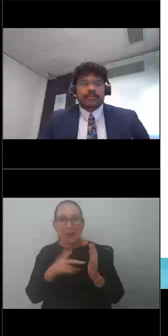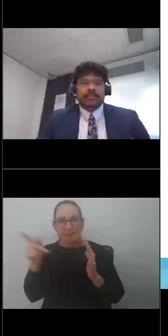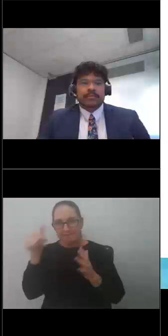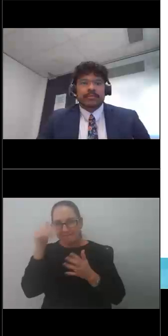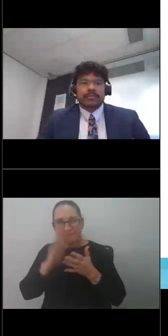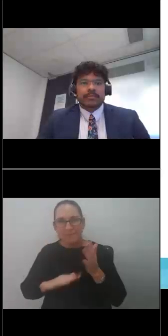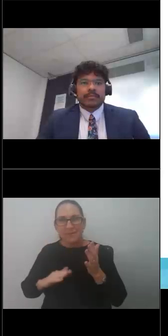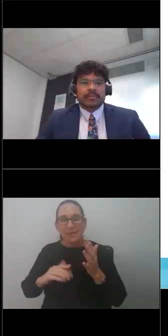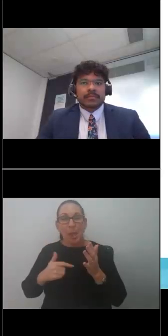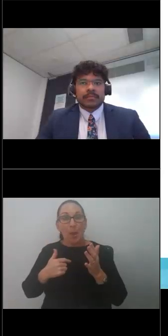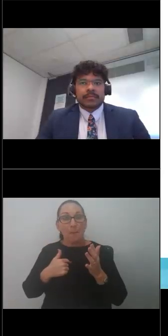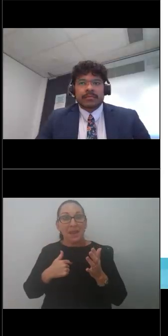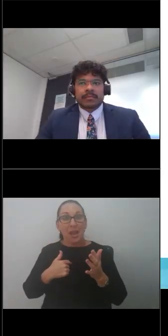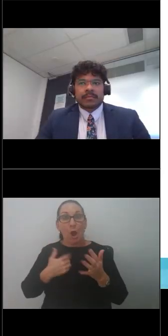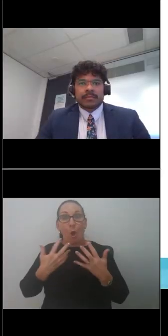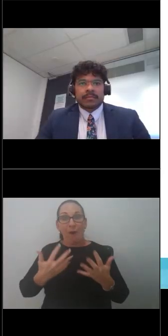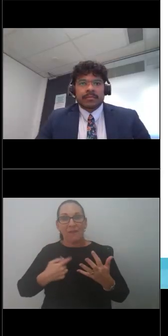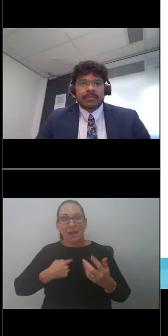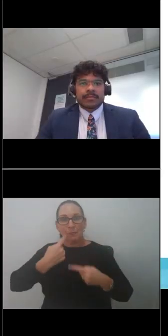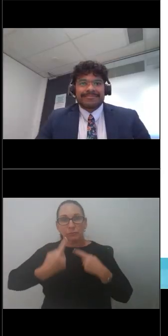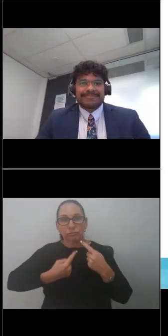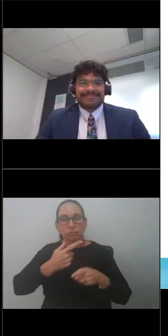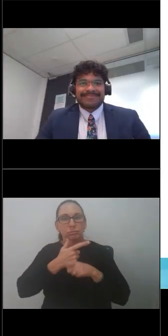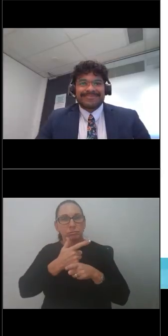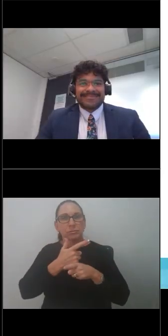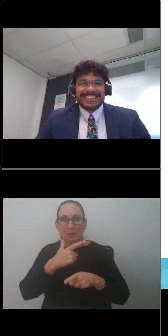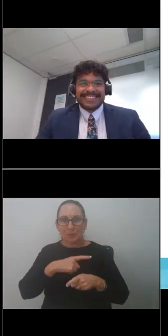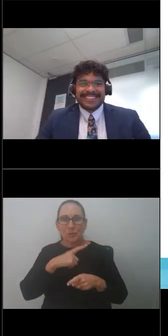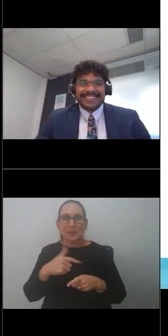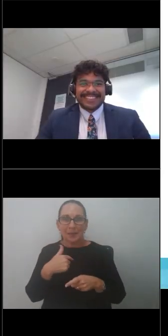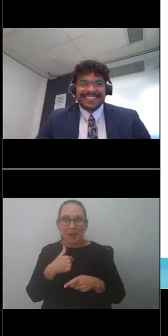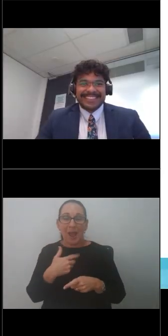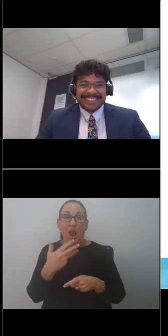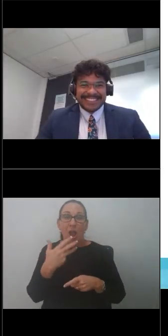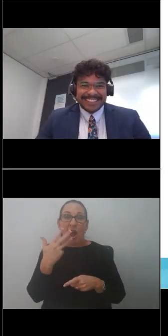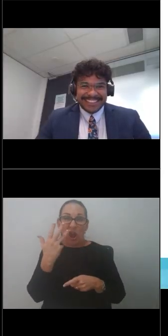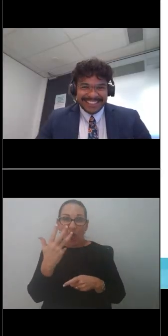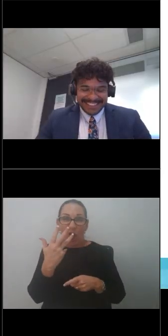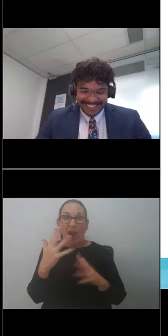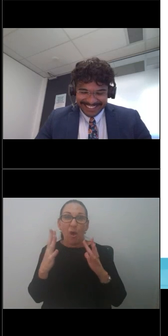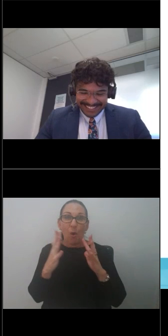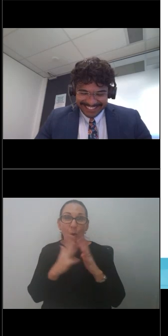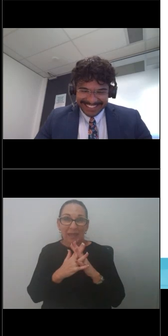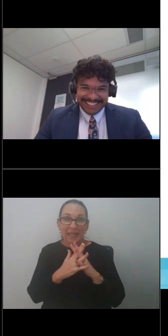is because I spent nine long weeks just in case you're watching John um because you said you were